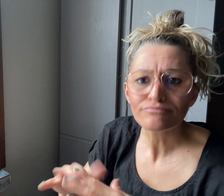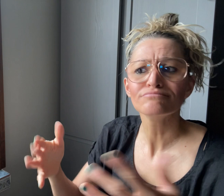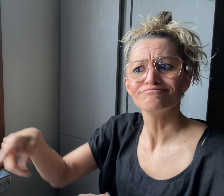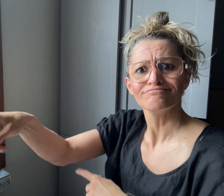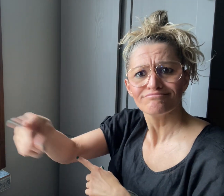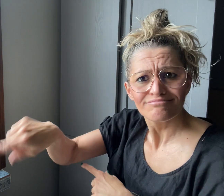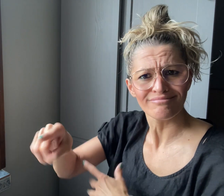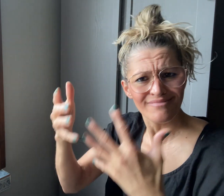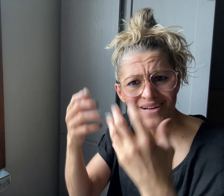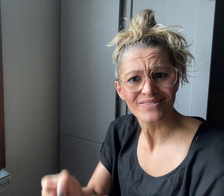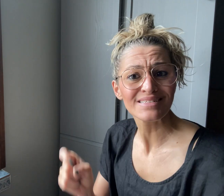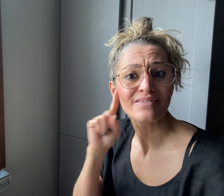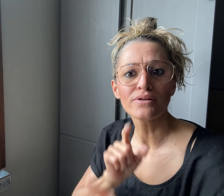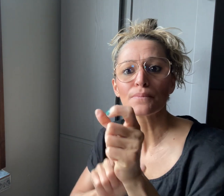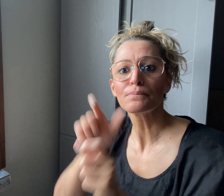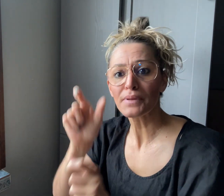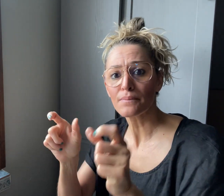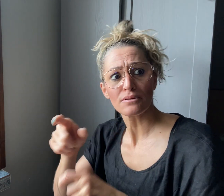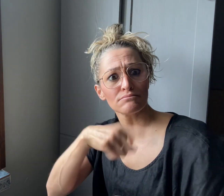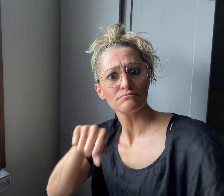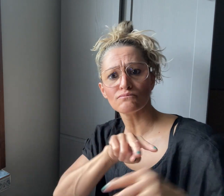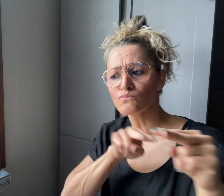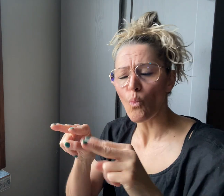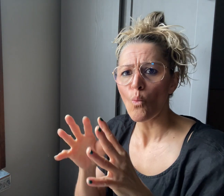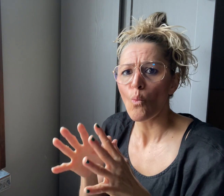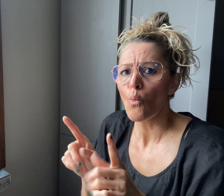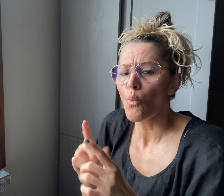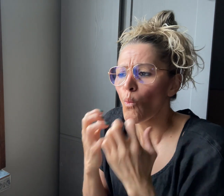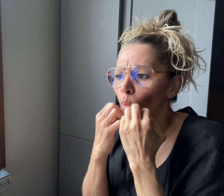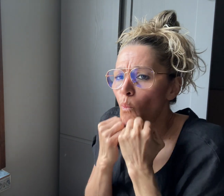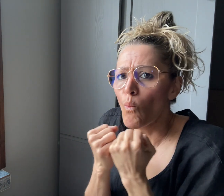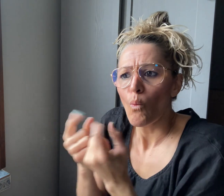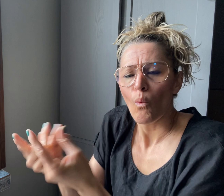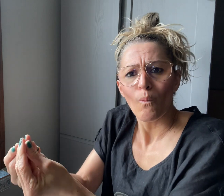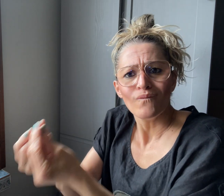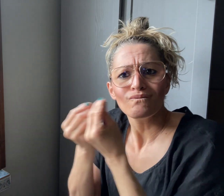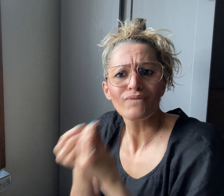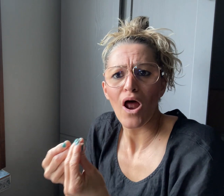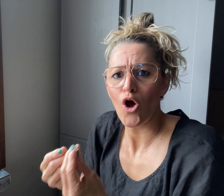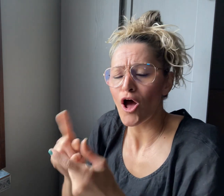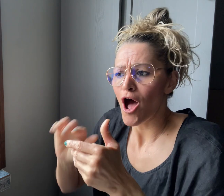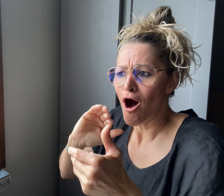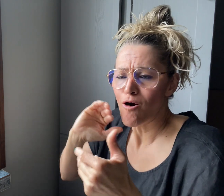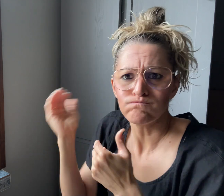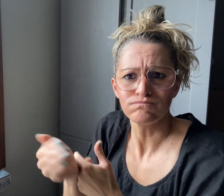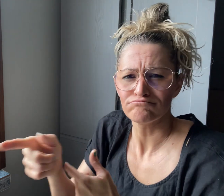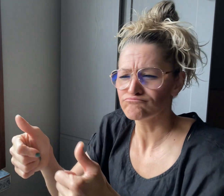where Deaf people are fully valued as productive members